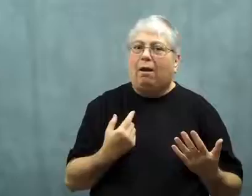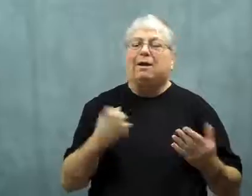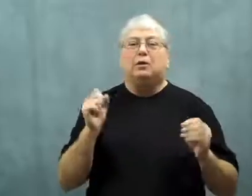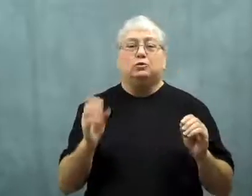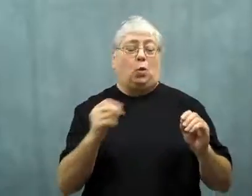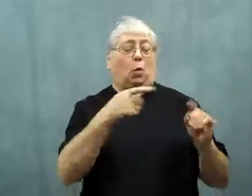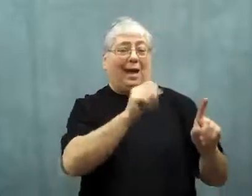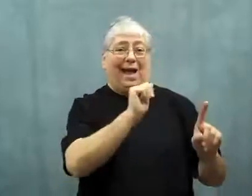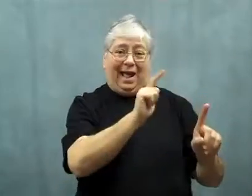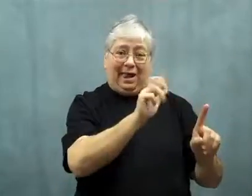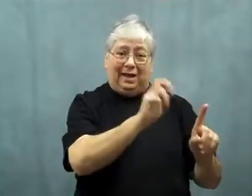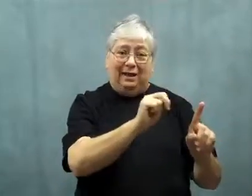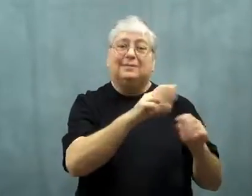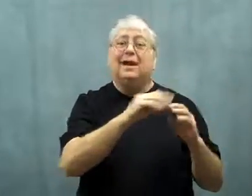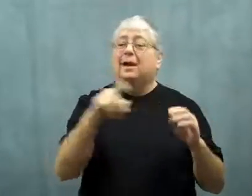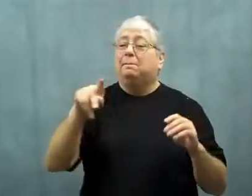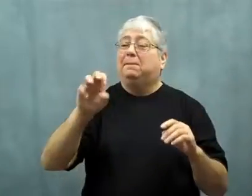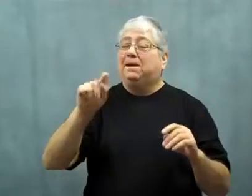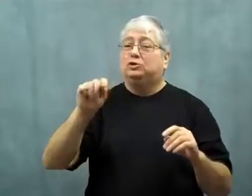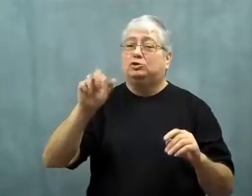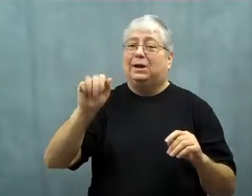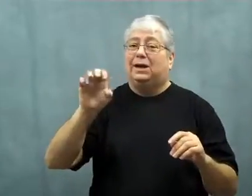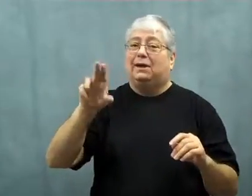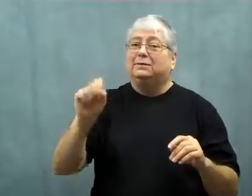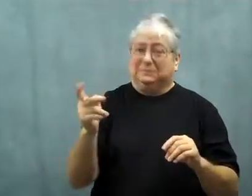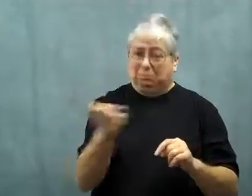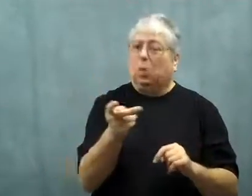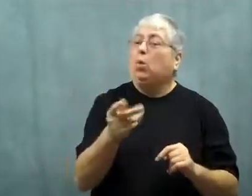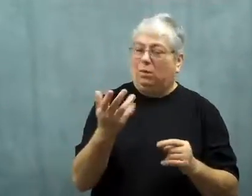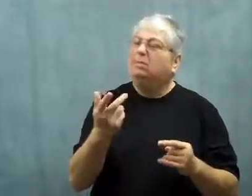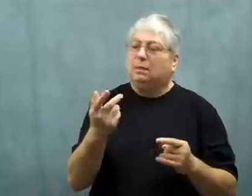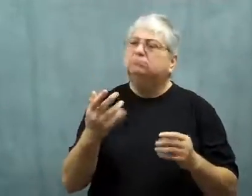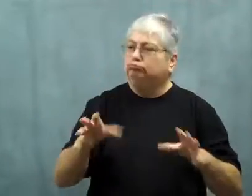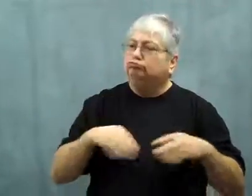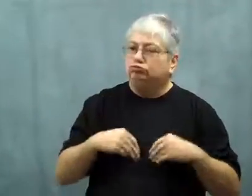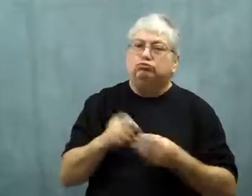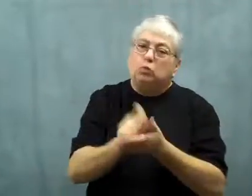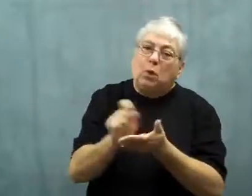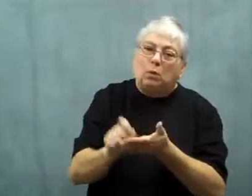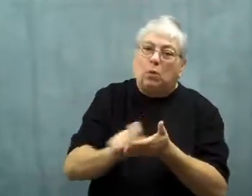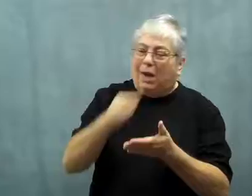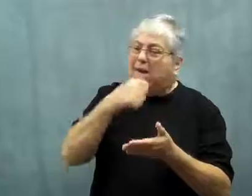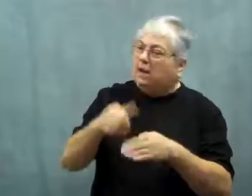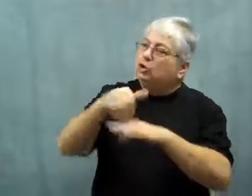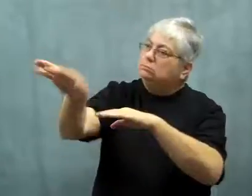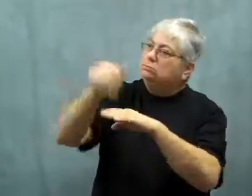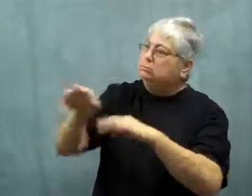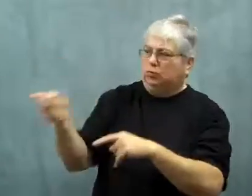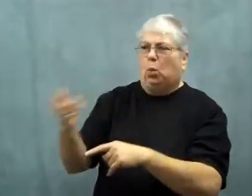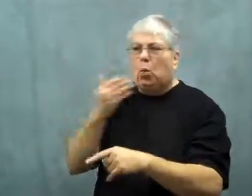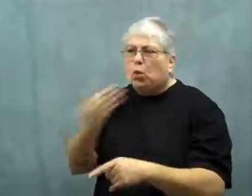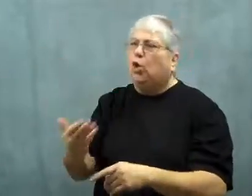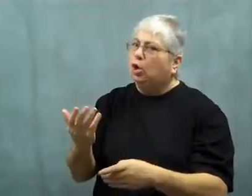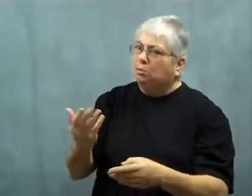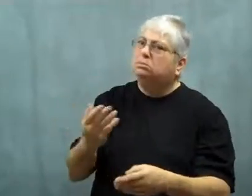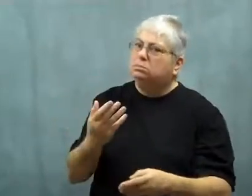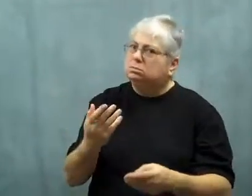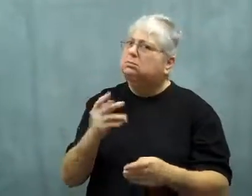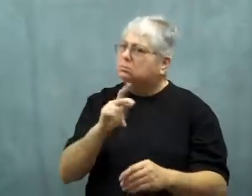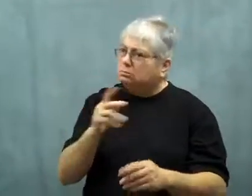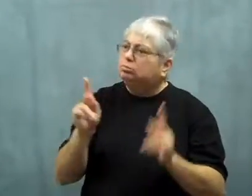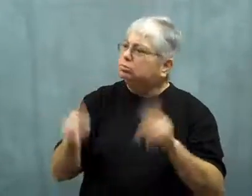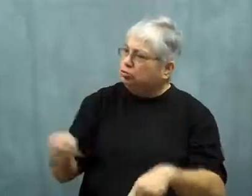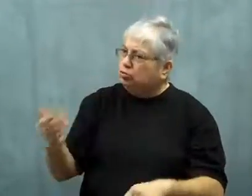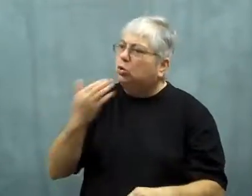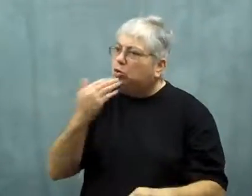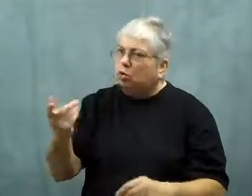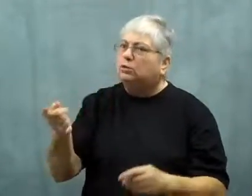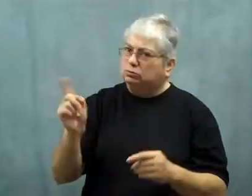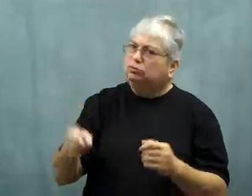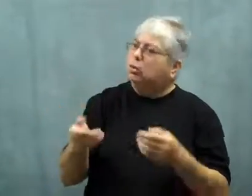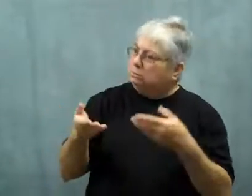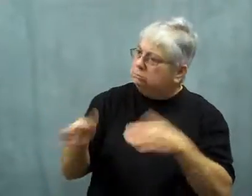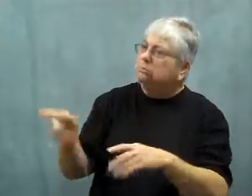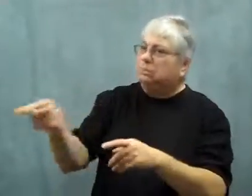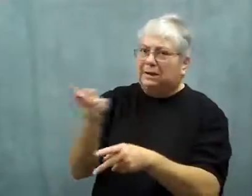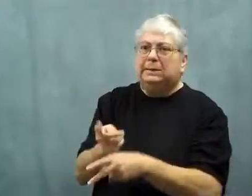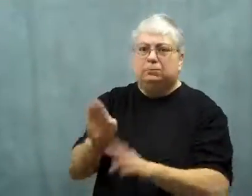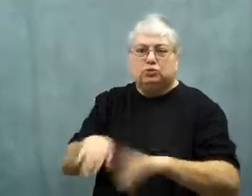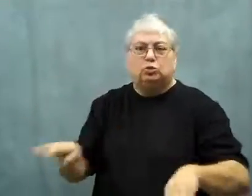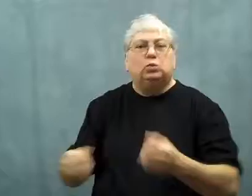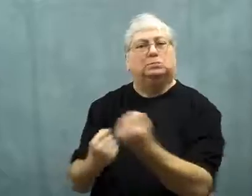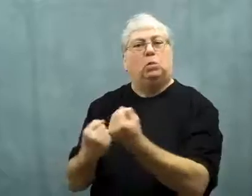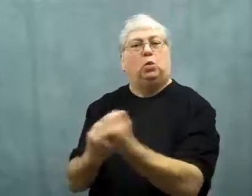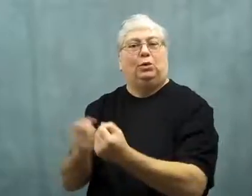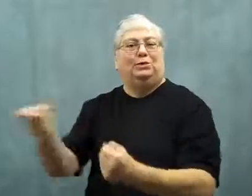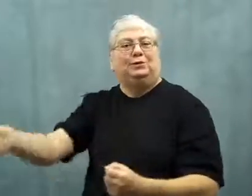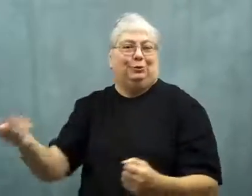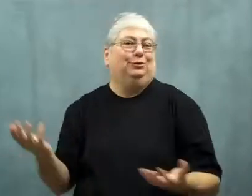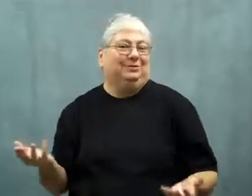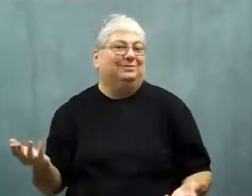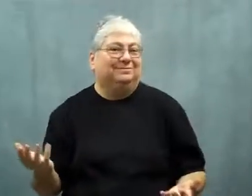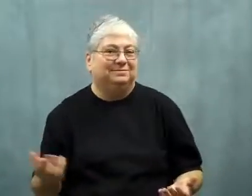Both Allen and Petraeus wrote character references in support of her.